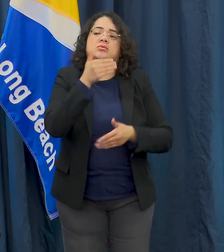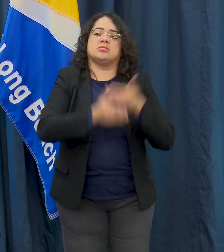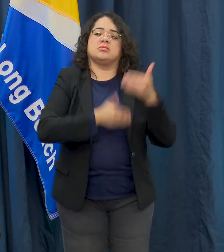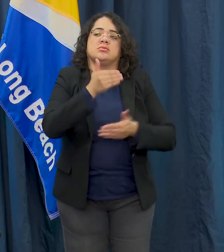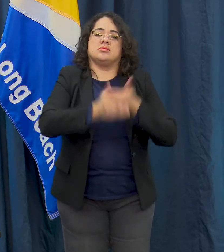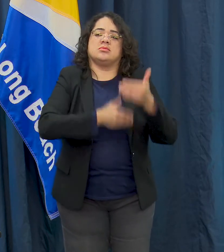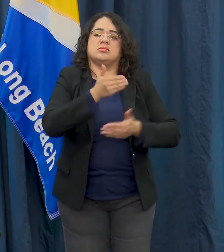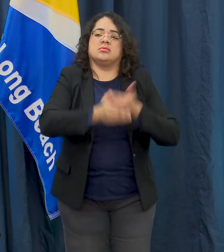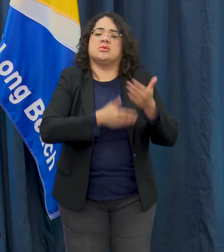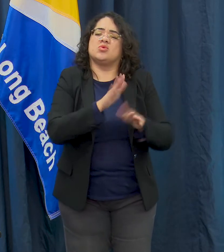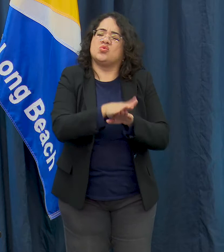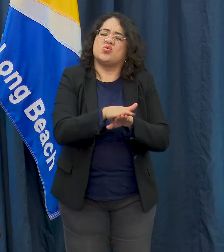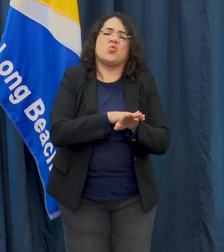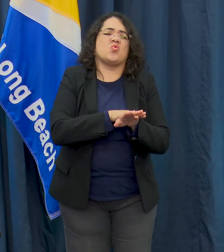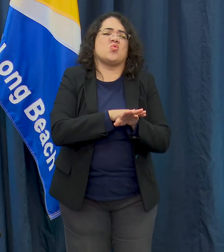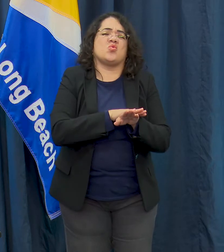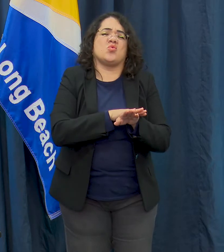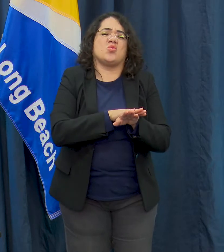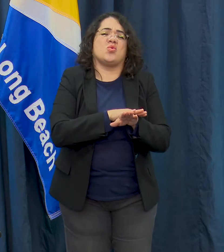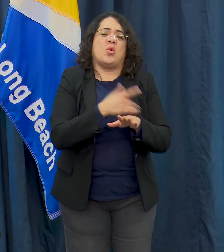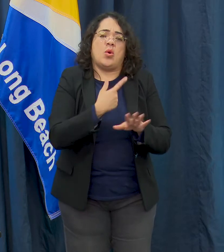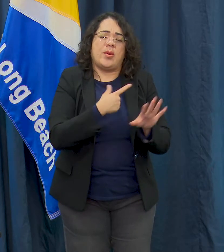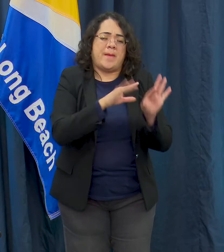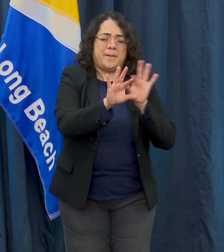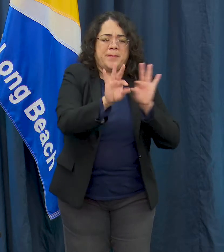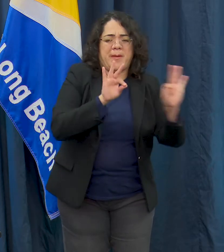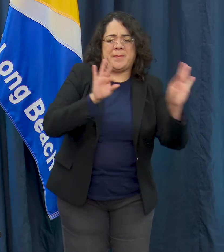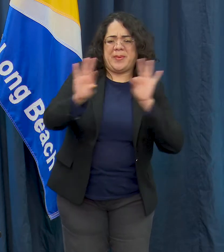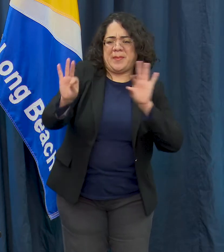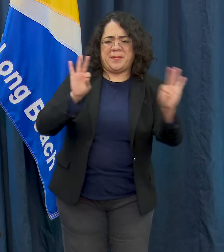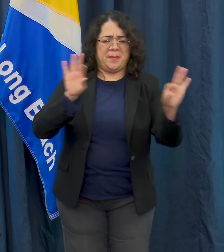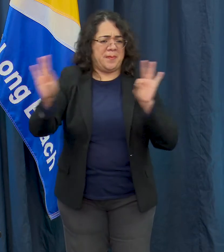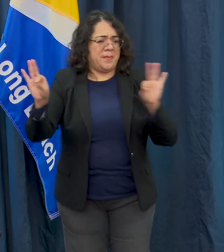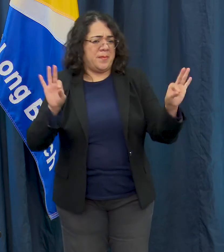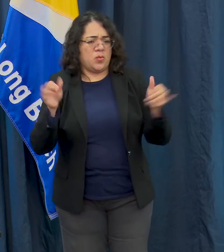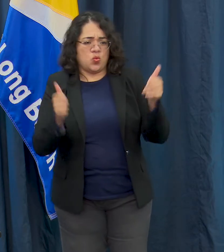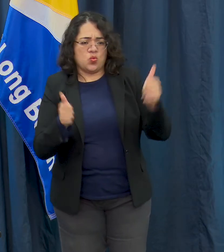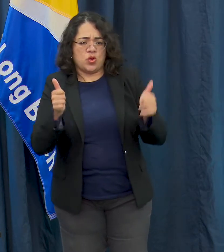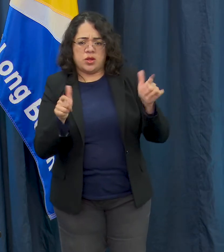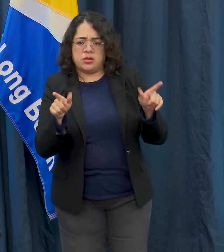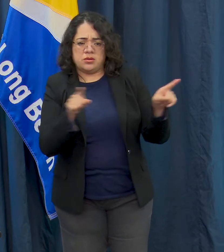being selected very carefully. Remember that the State Health Department as